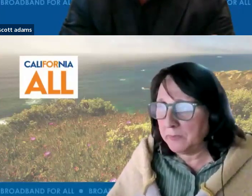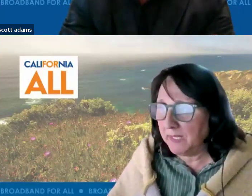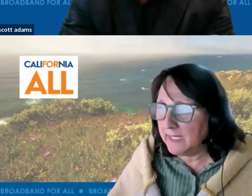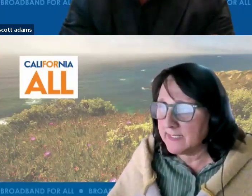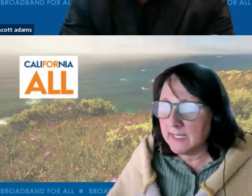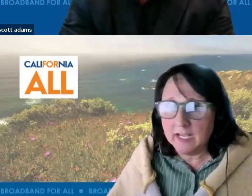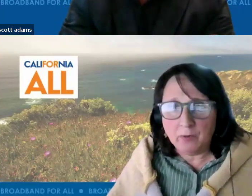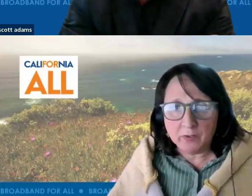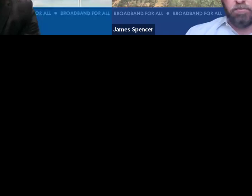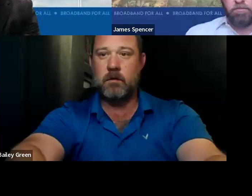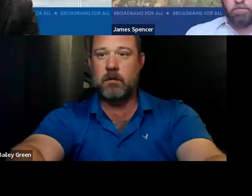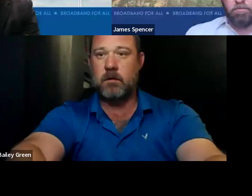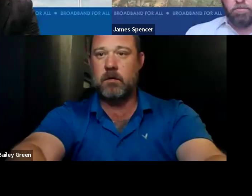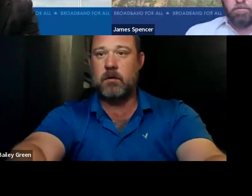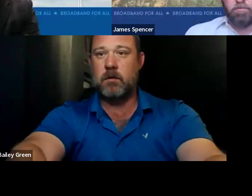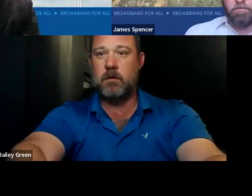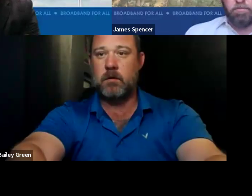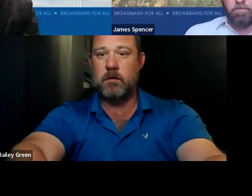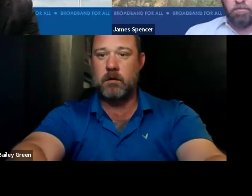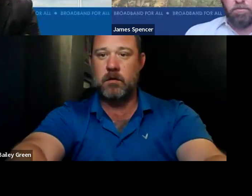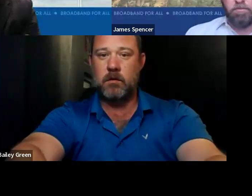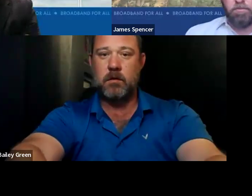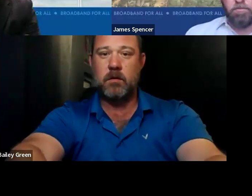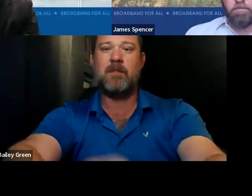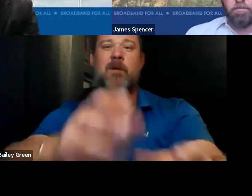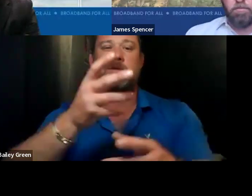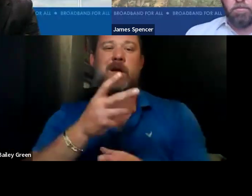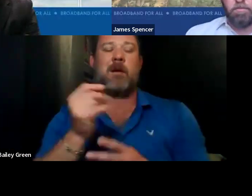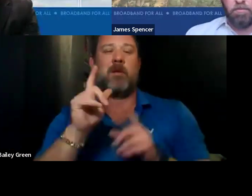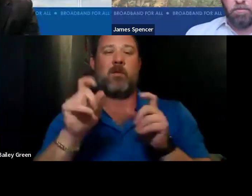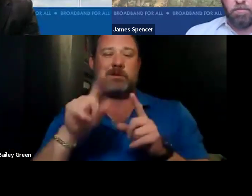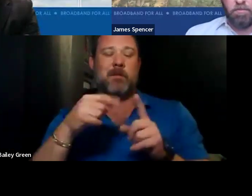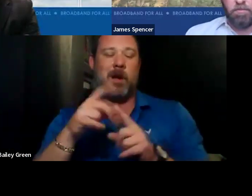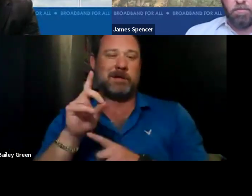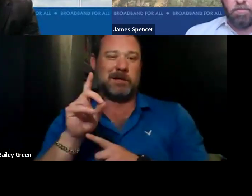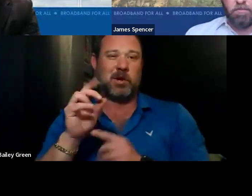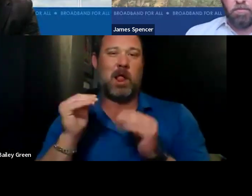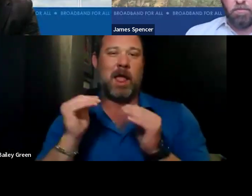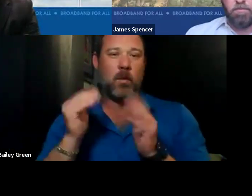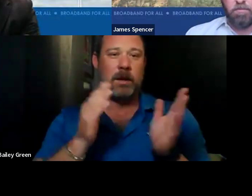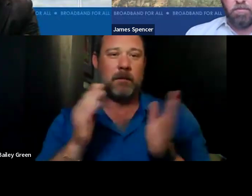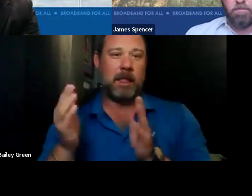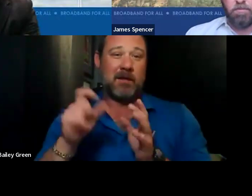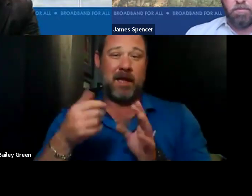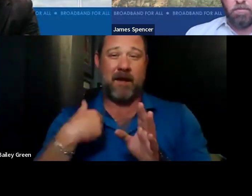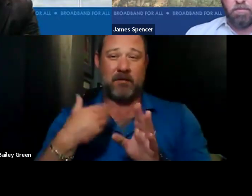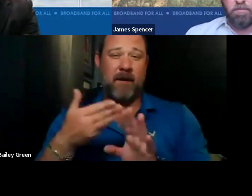Equity Plans. One question was, do they have to have a Digital Equity Plan before applying for